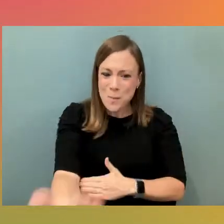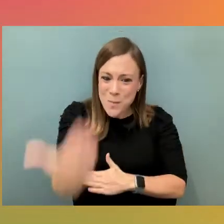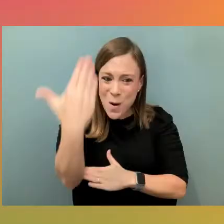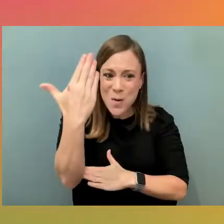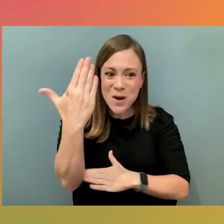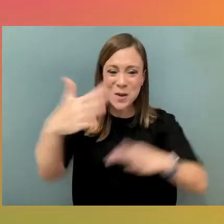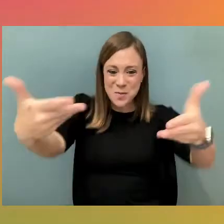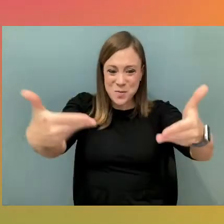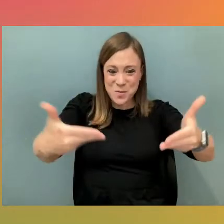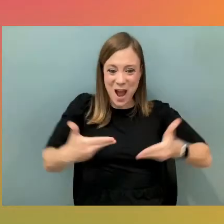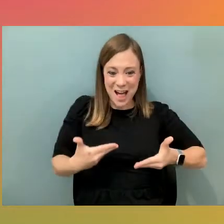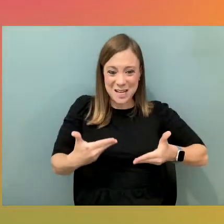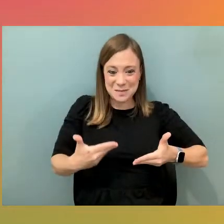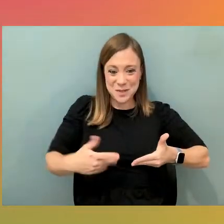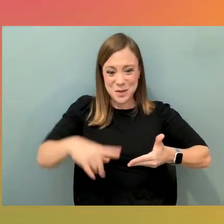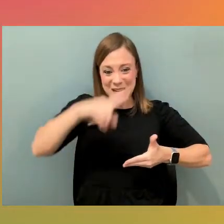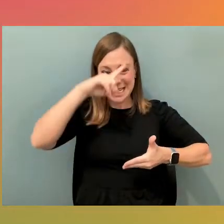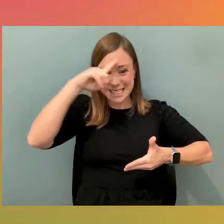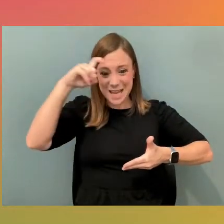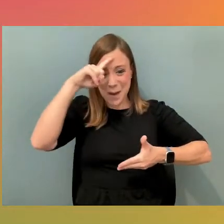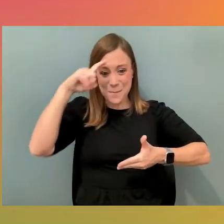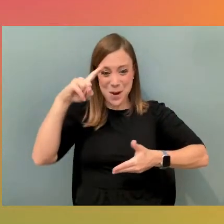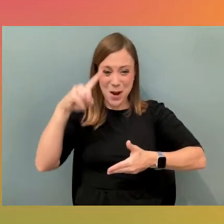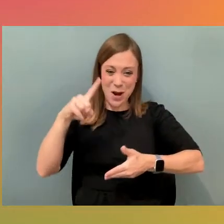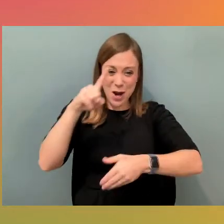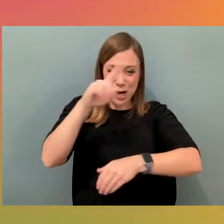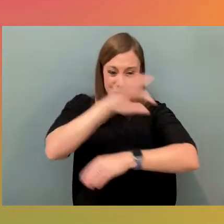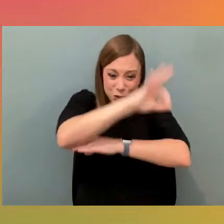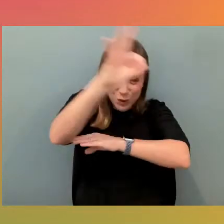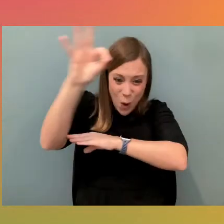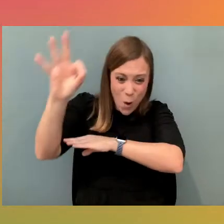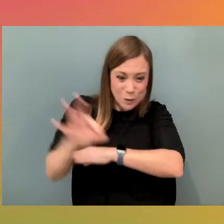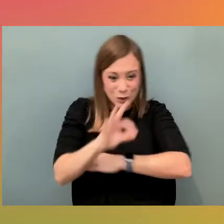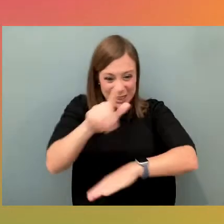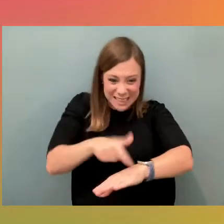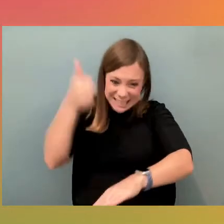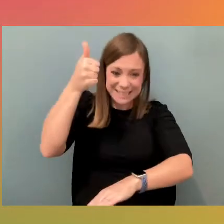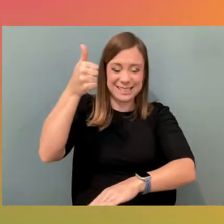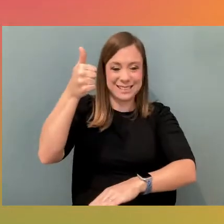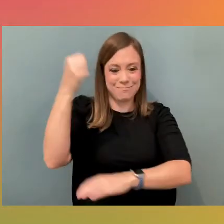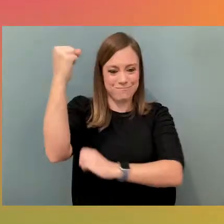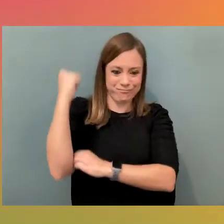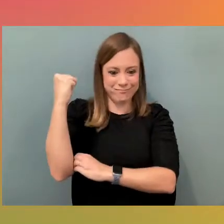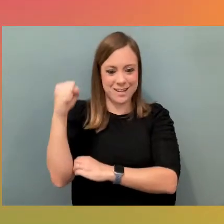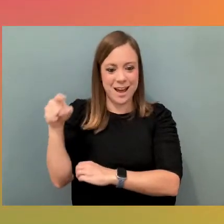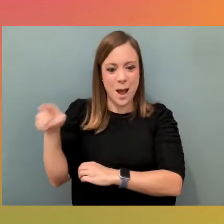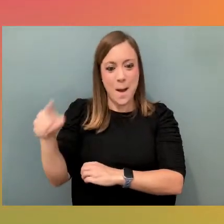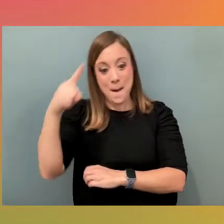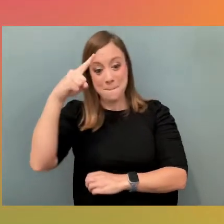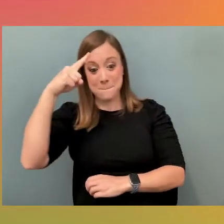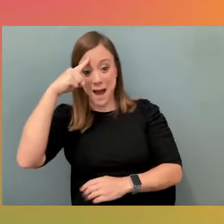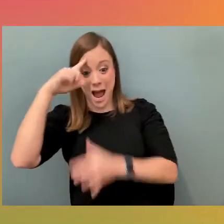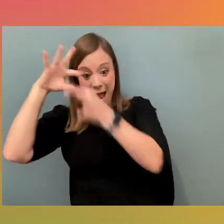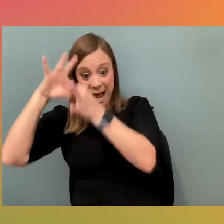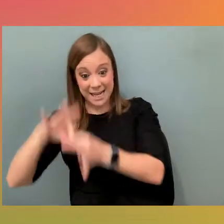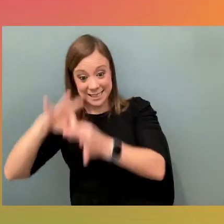THANK YOU EVERY BODY. GOOD MORNING TO YOU ALL.